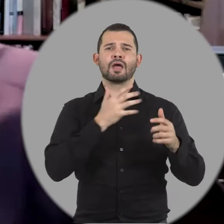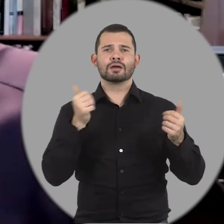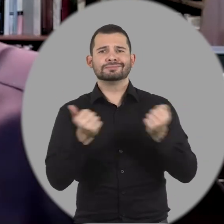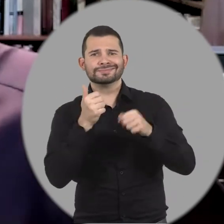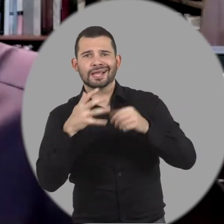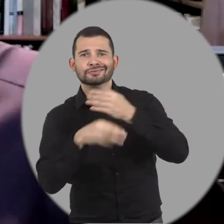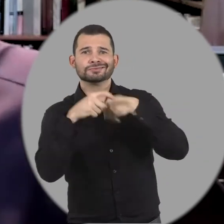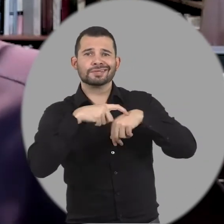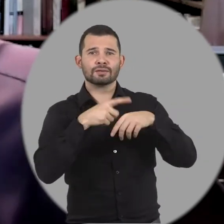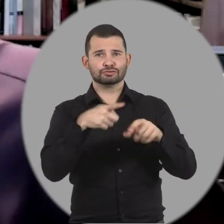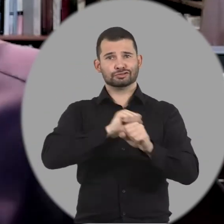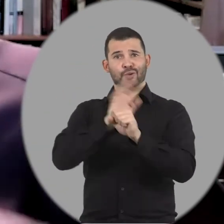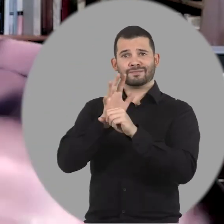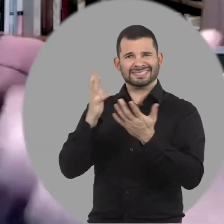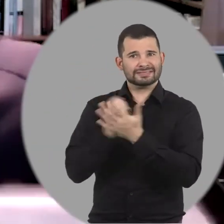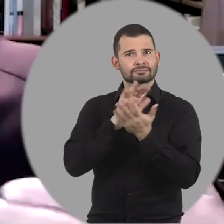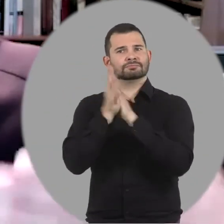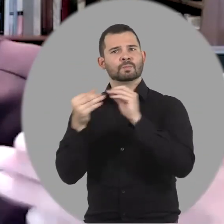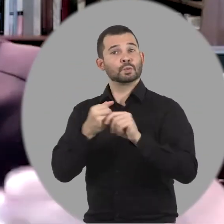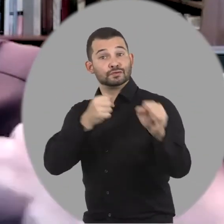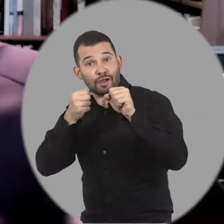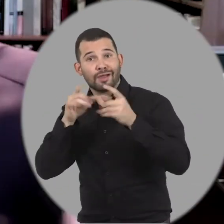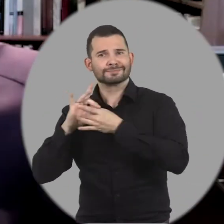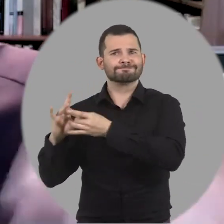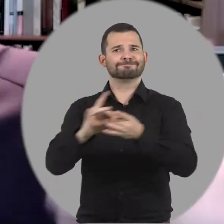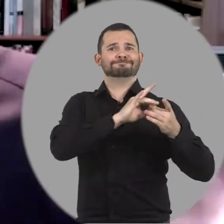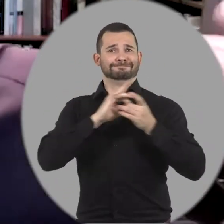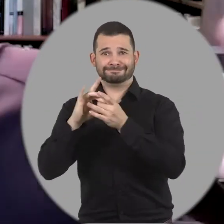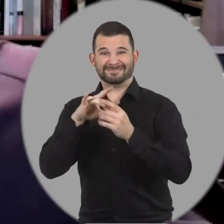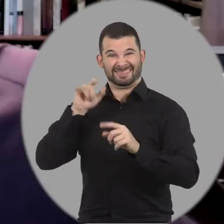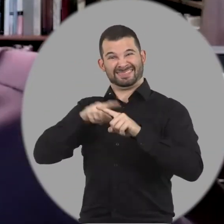our movements going to be, the more we're going to penetrate into the public consciousness,